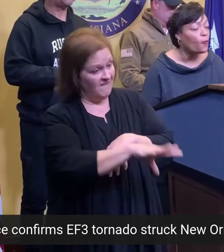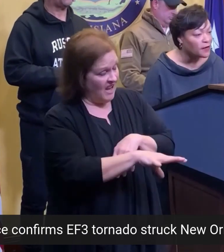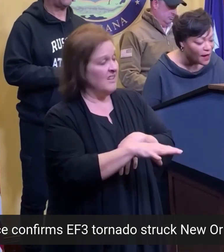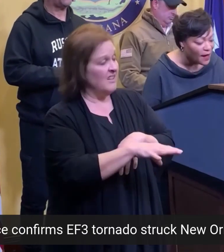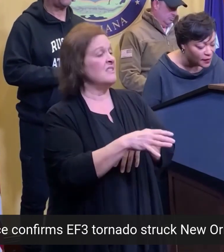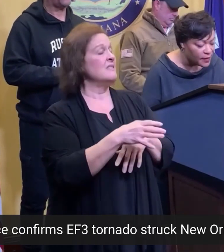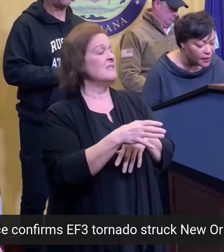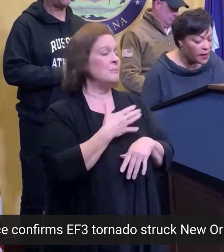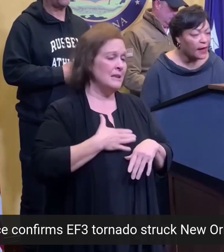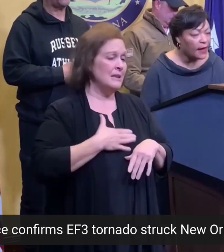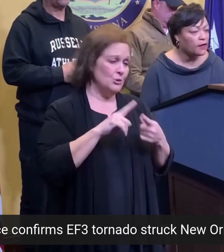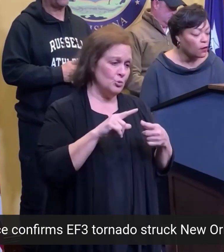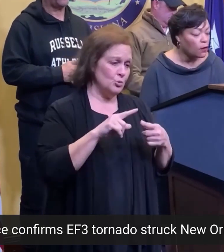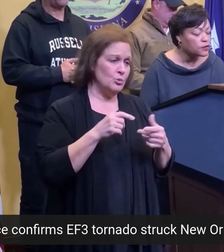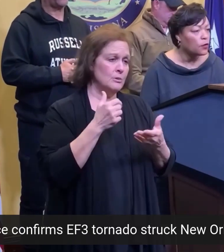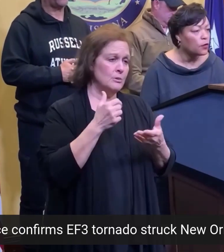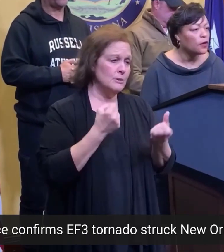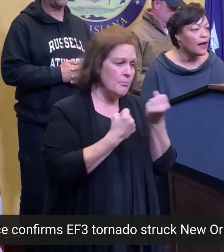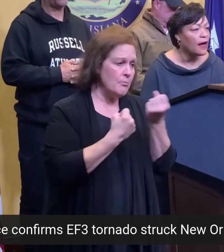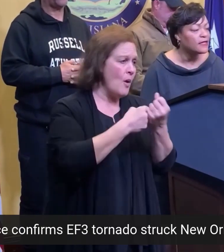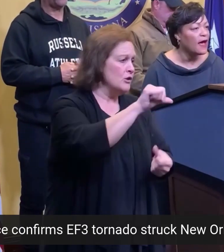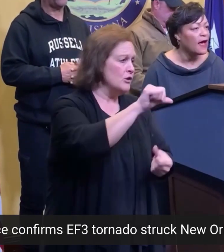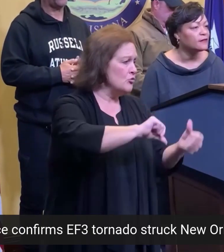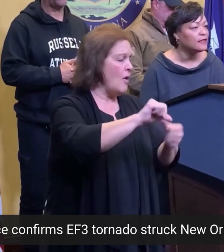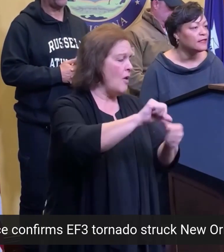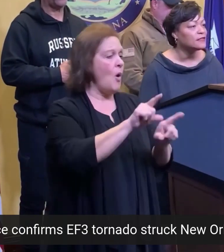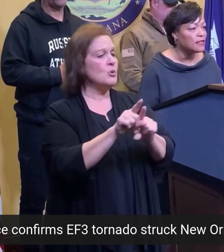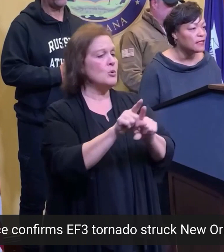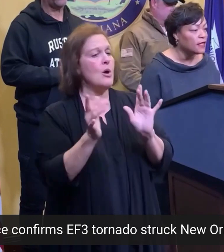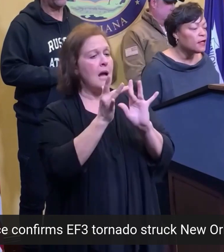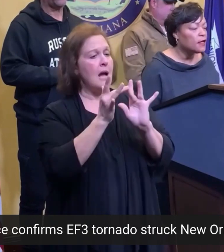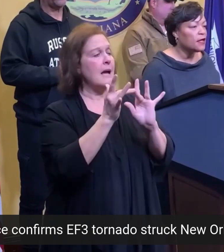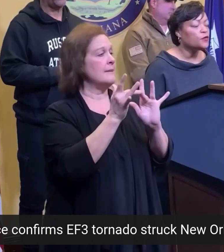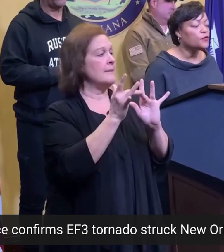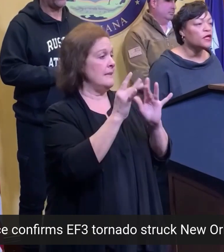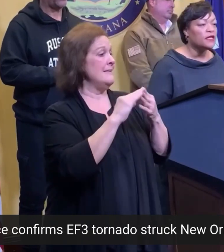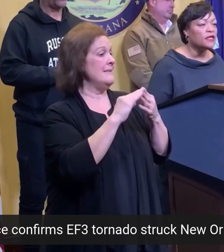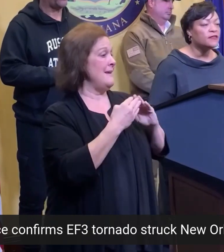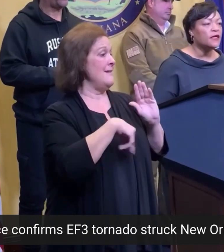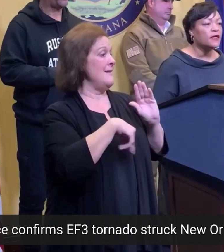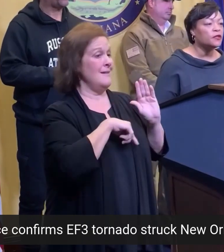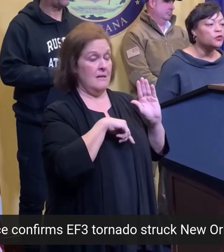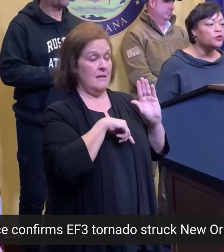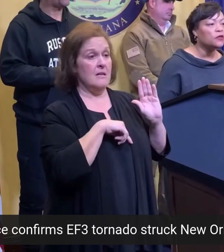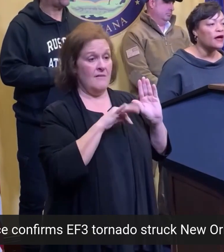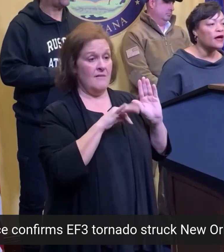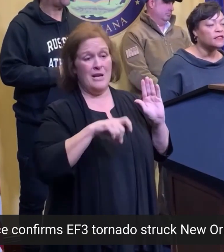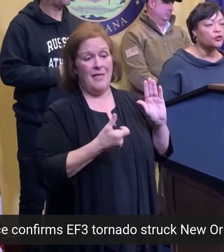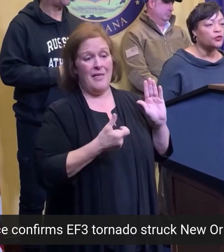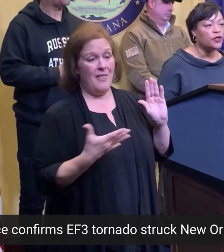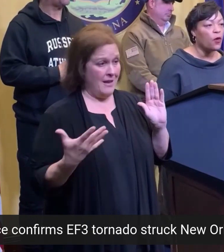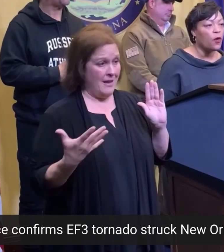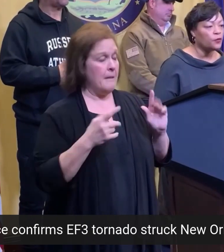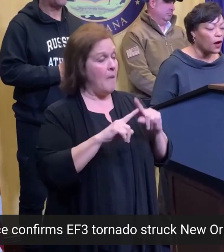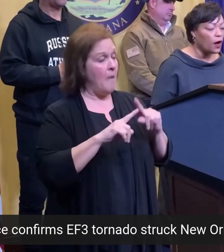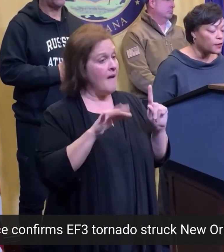another and also contact the city if you need anything but utilizing 3-1-1